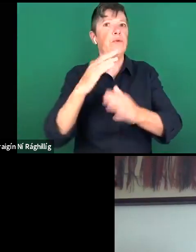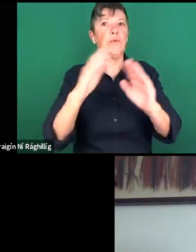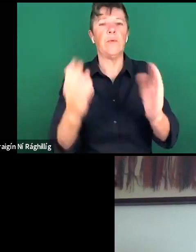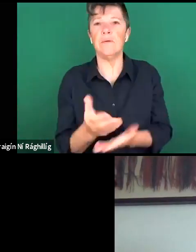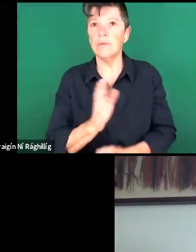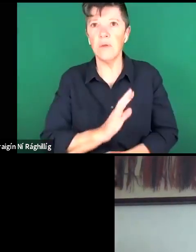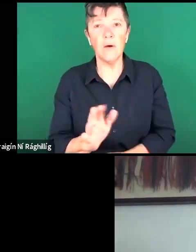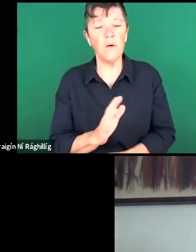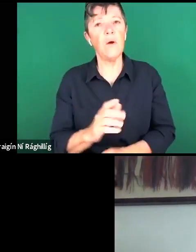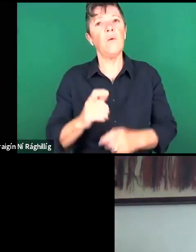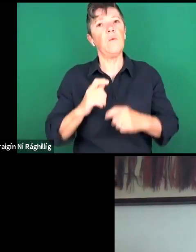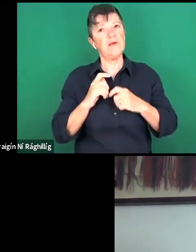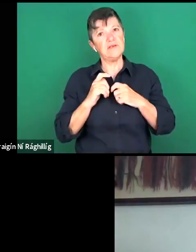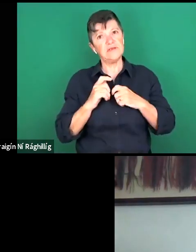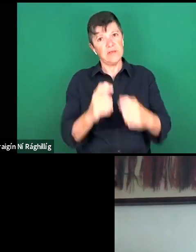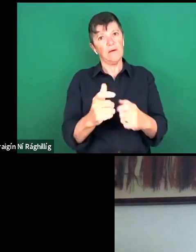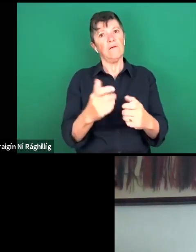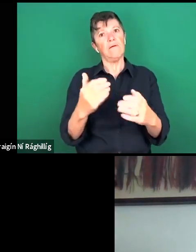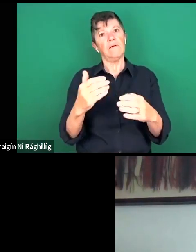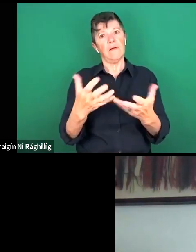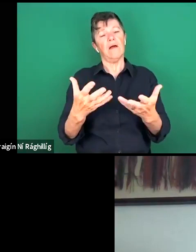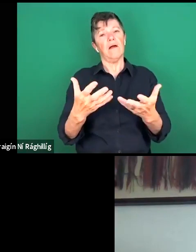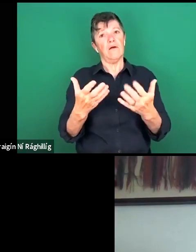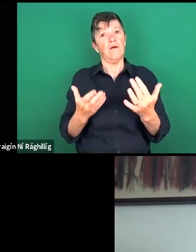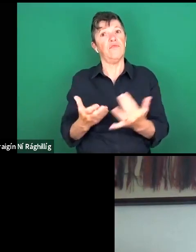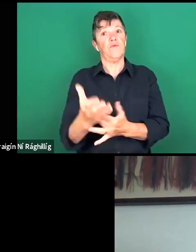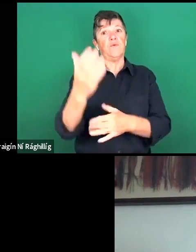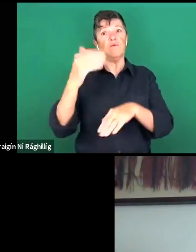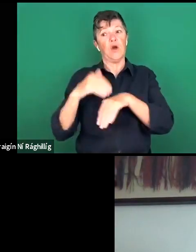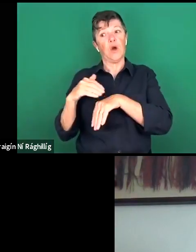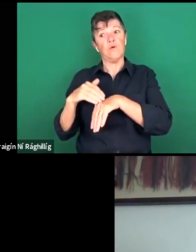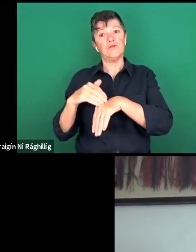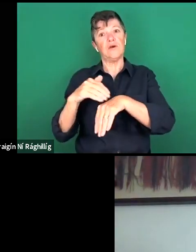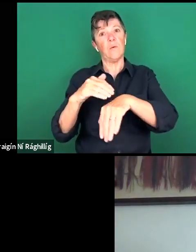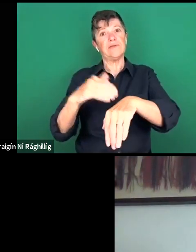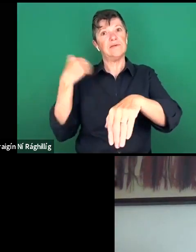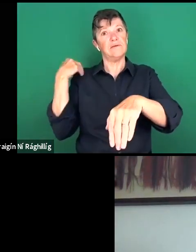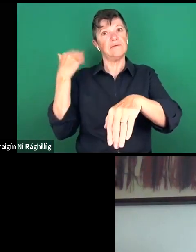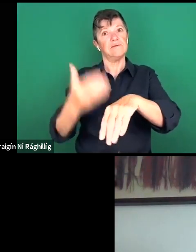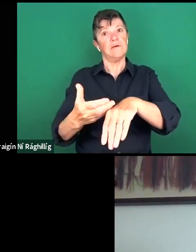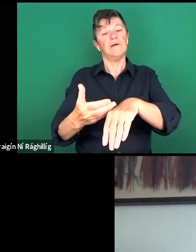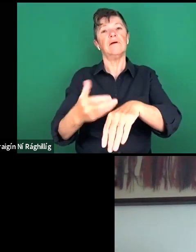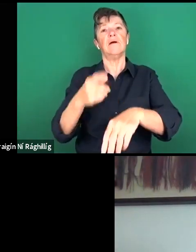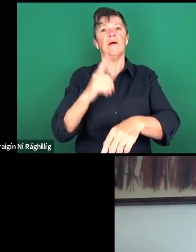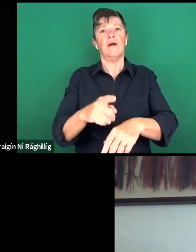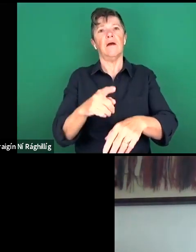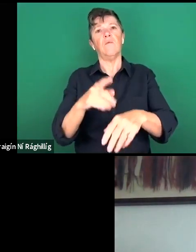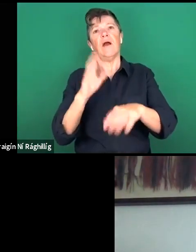to make the arguments I'm making and it's about building resources